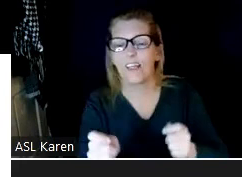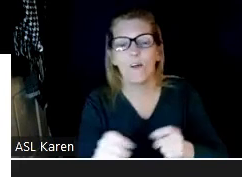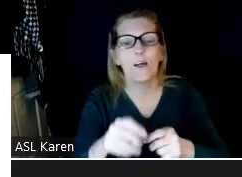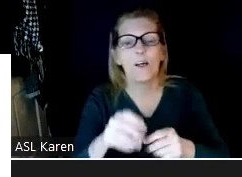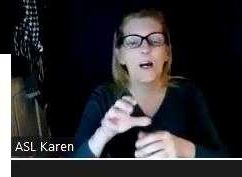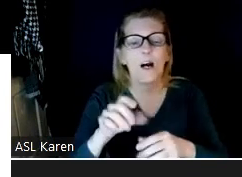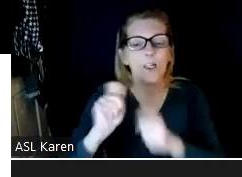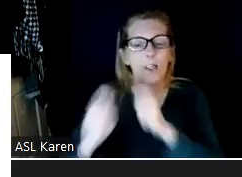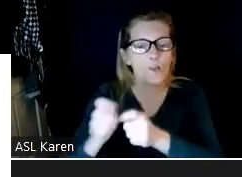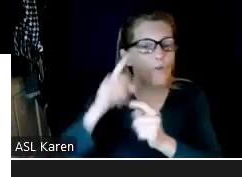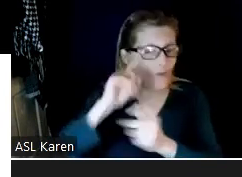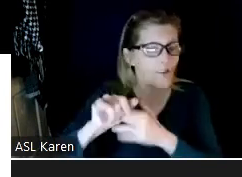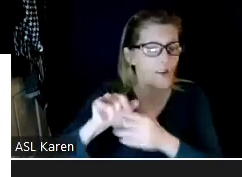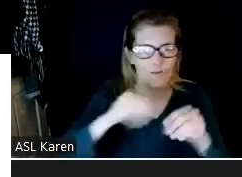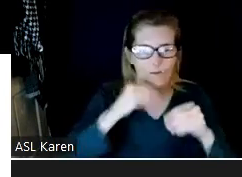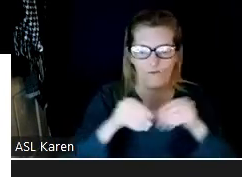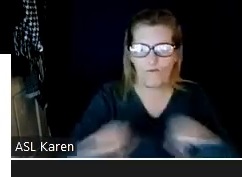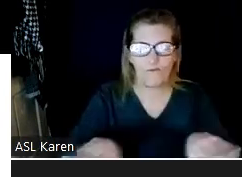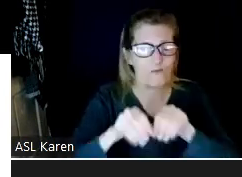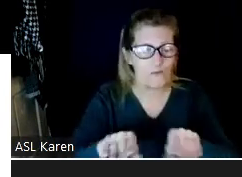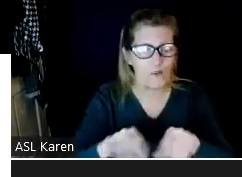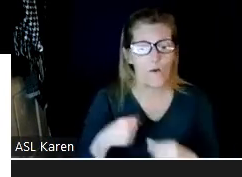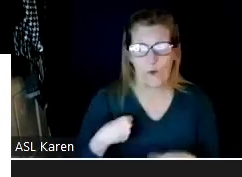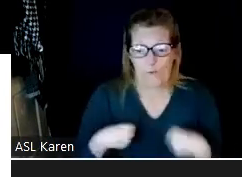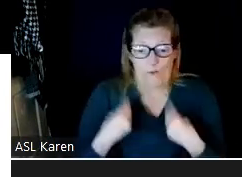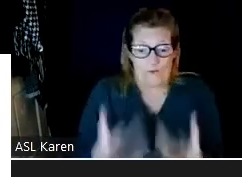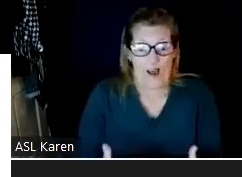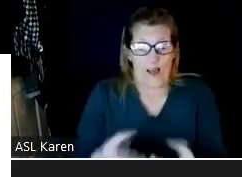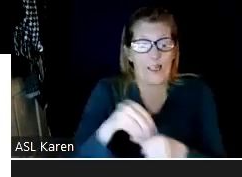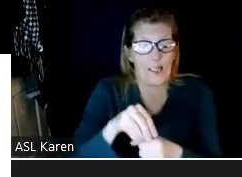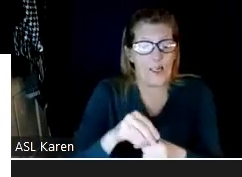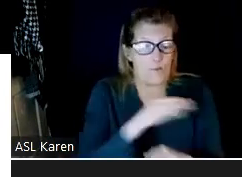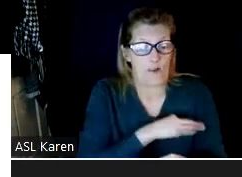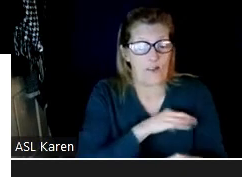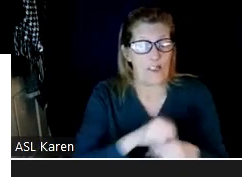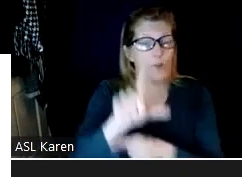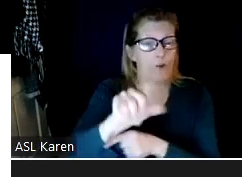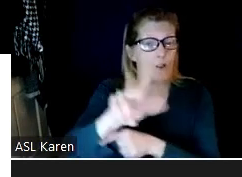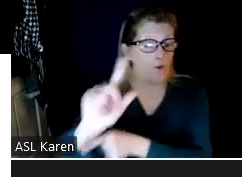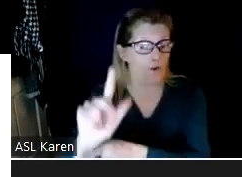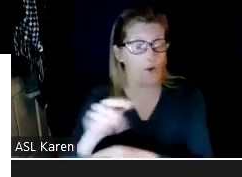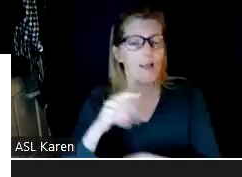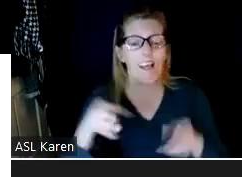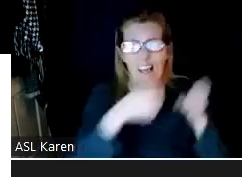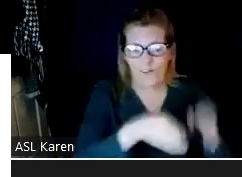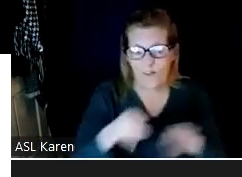15:21:52 And later, when we're providing benefits in the fall of 2023 individuals will also